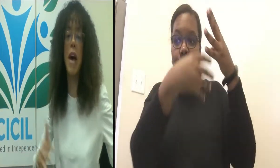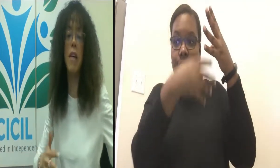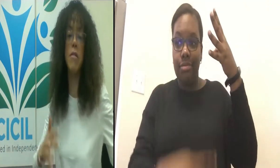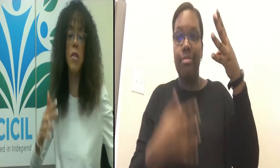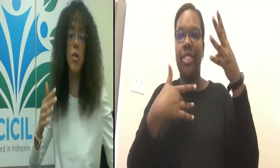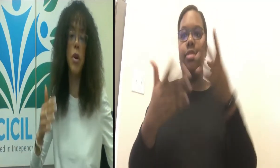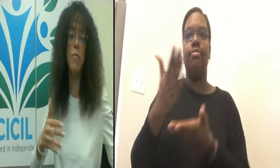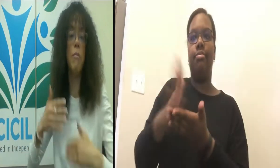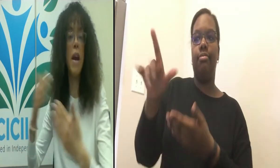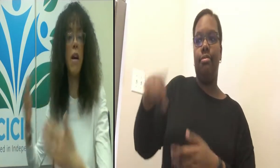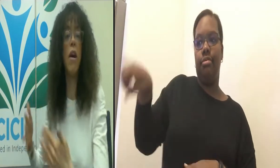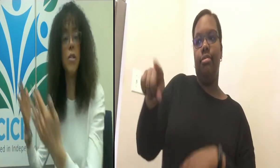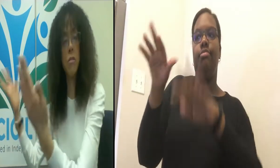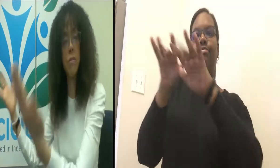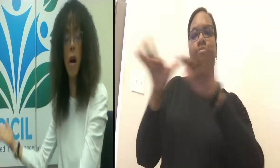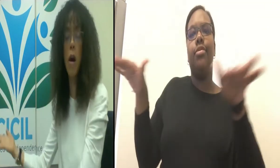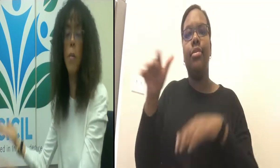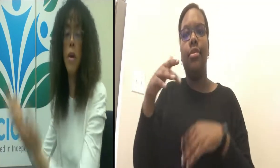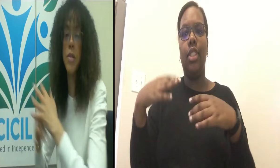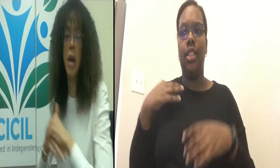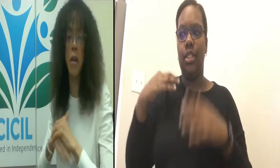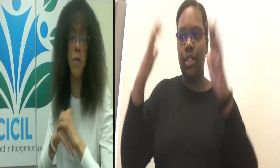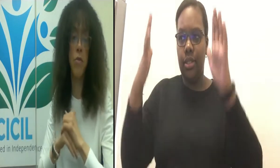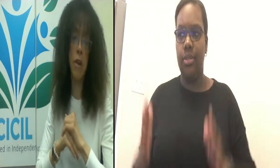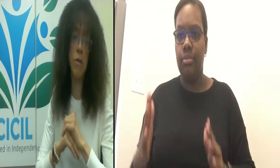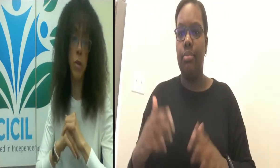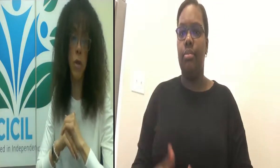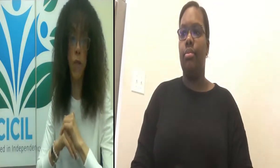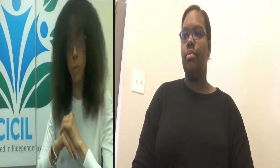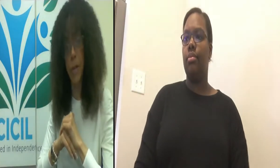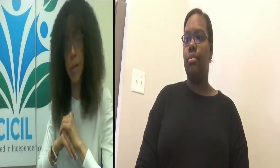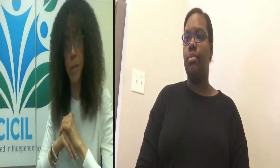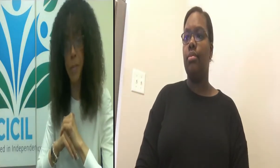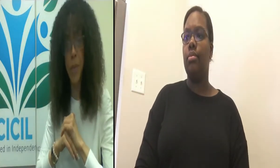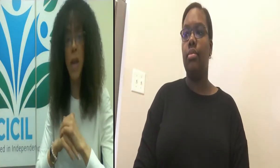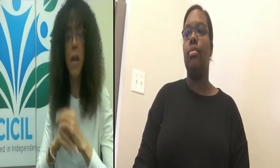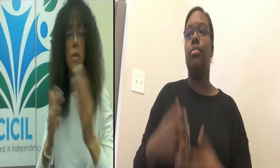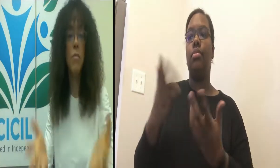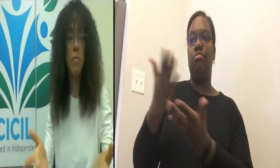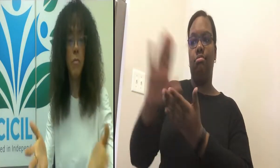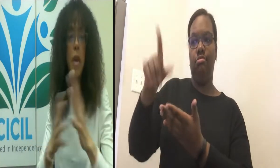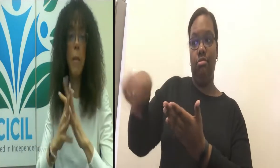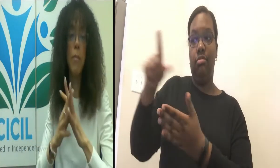often than not are not considered for positions that could prepare us to